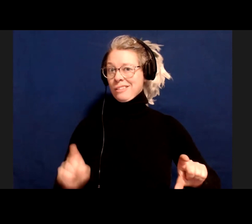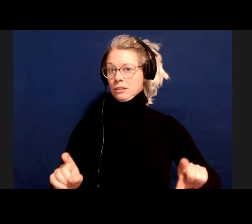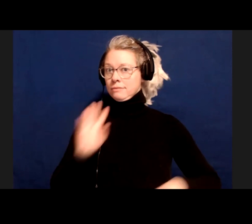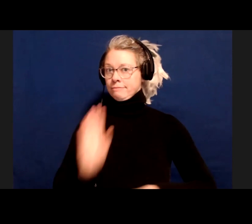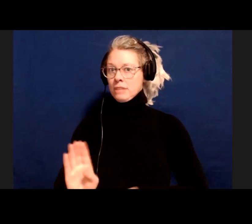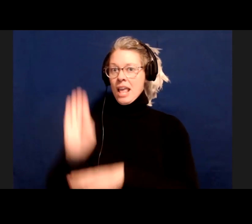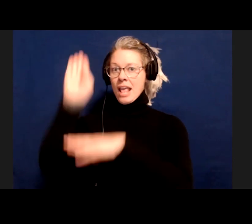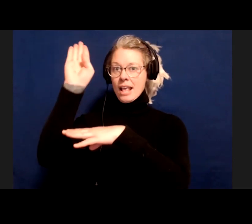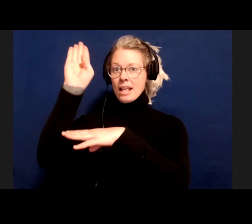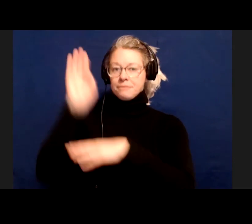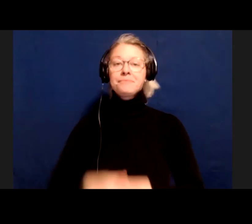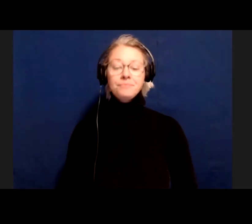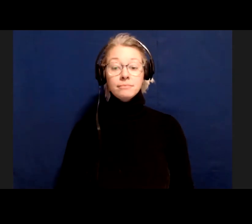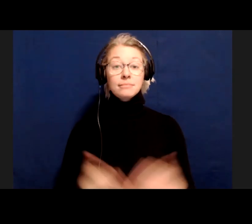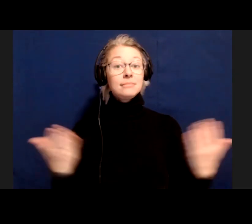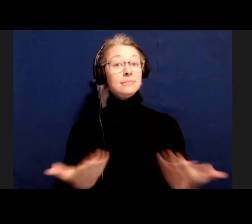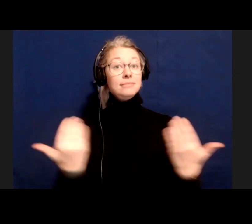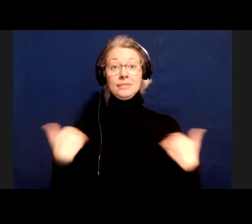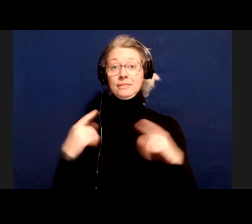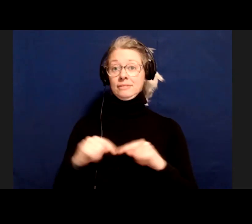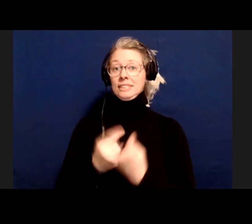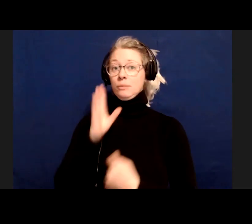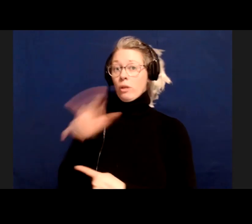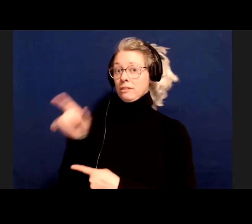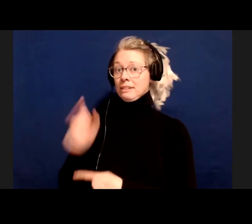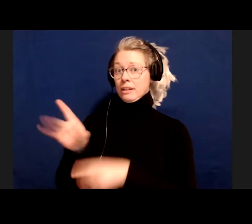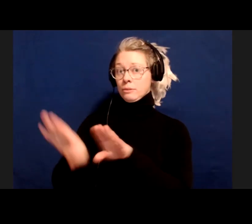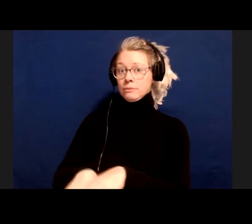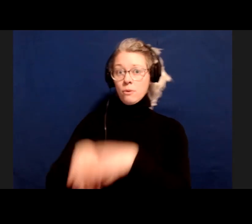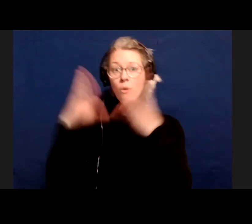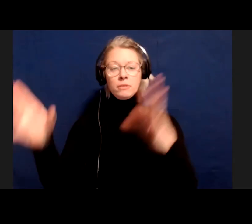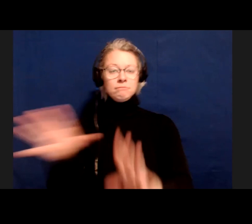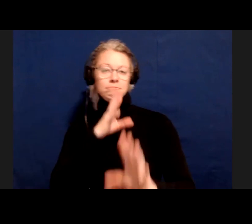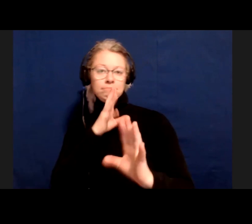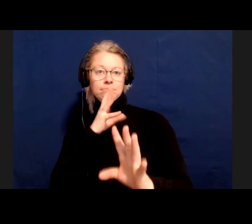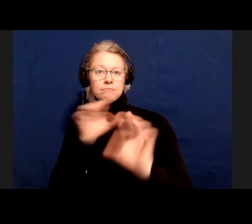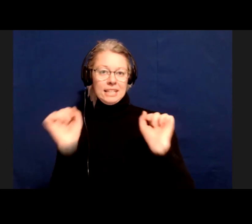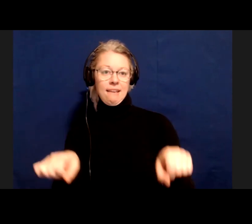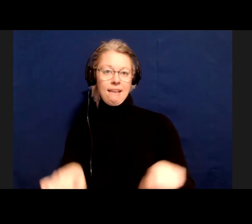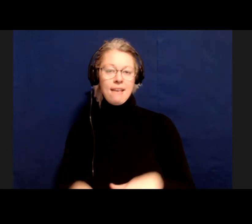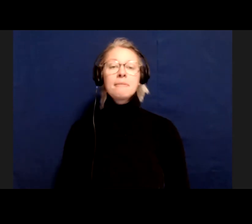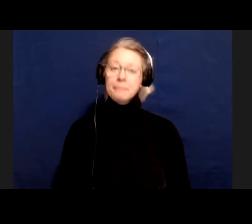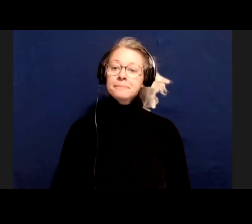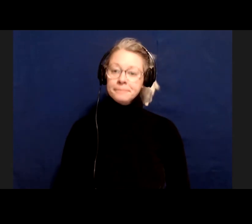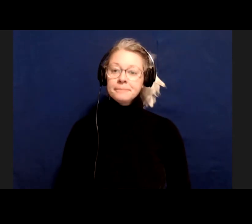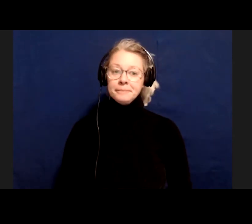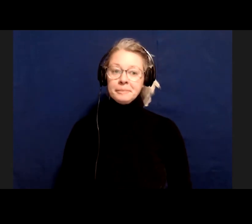members of the CADA team here who can who are keeping track of that stuff while Melissa